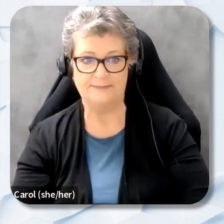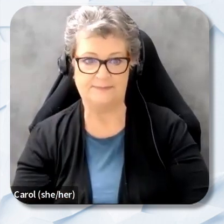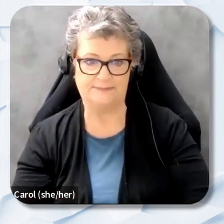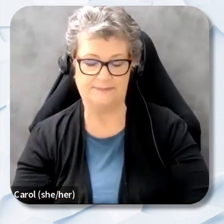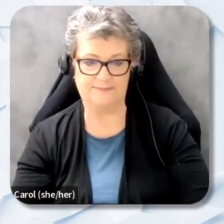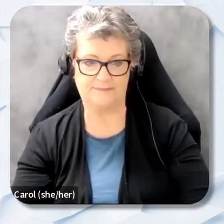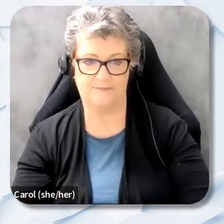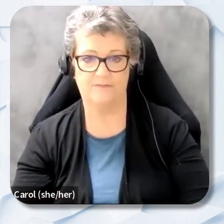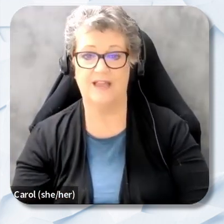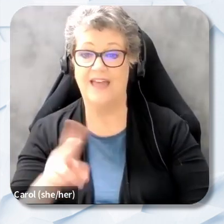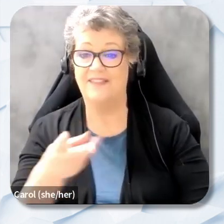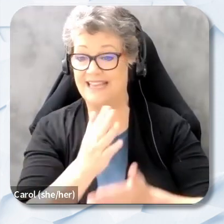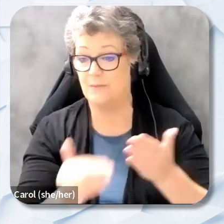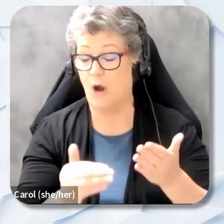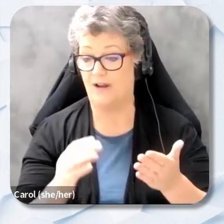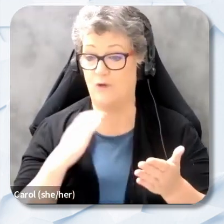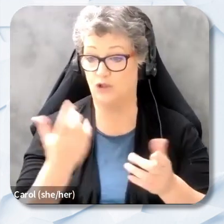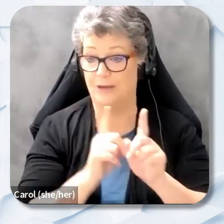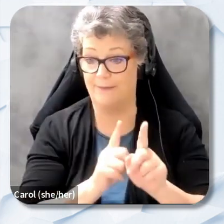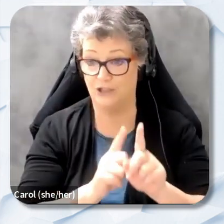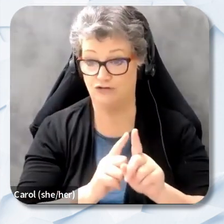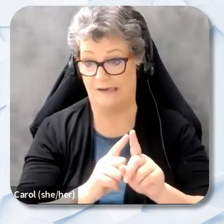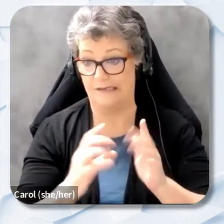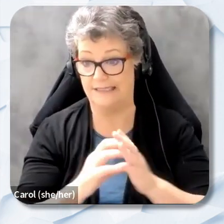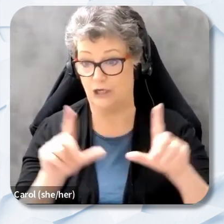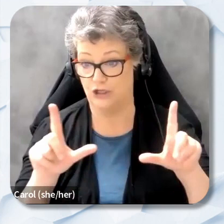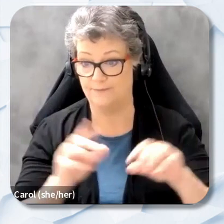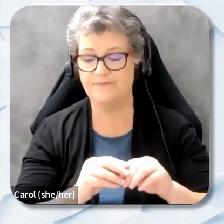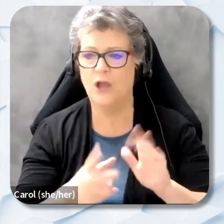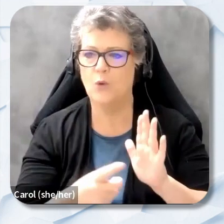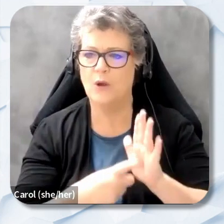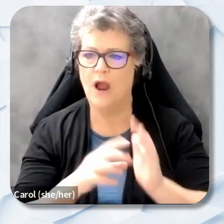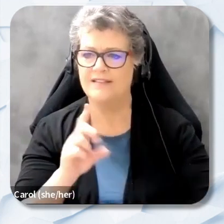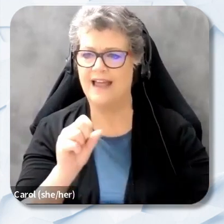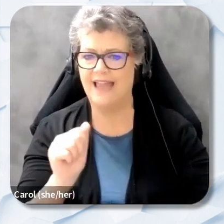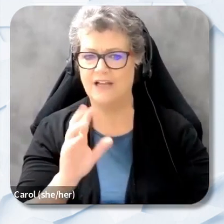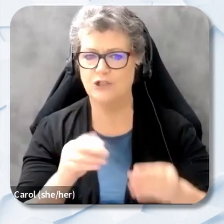The second-half of the coaching and Mentoring section requires LEAs to provide expenditure